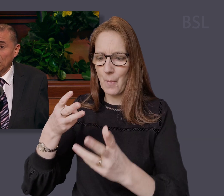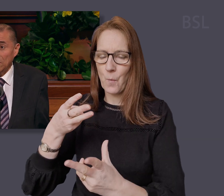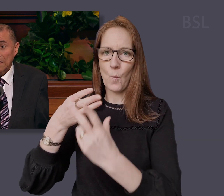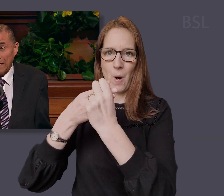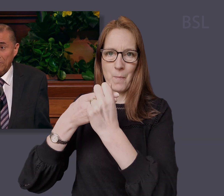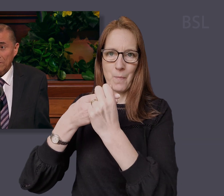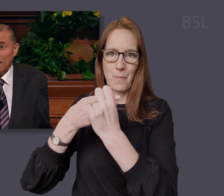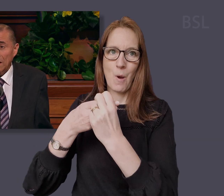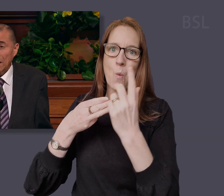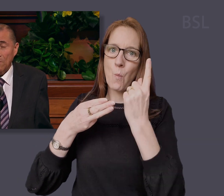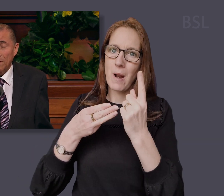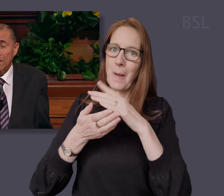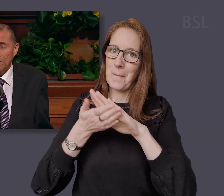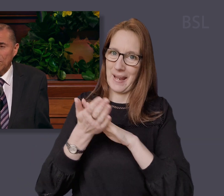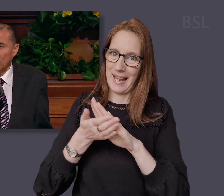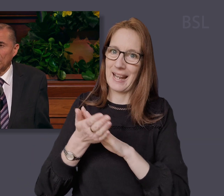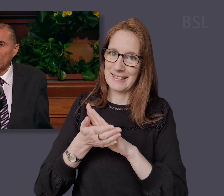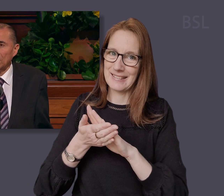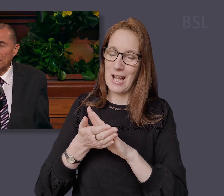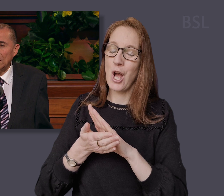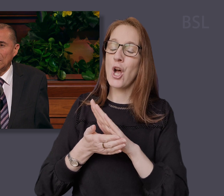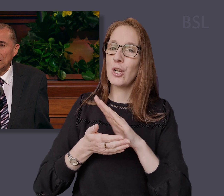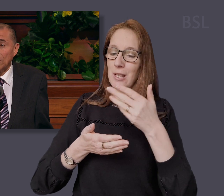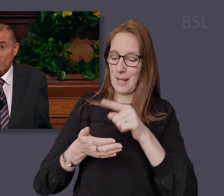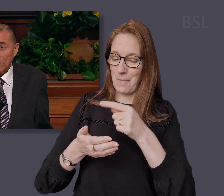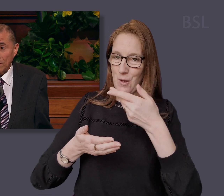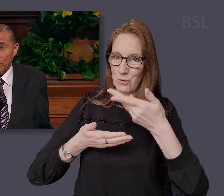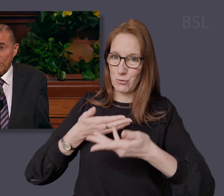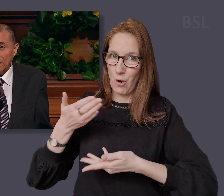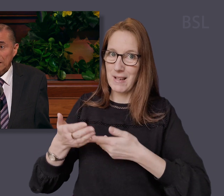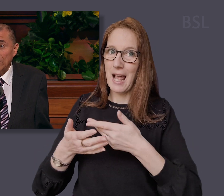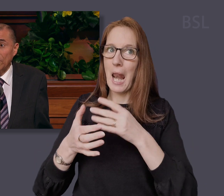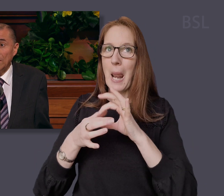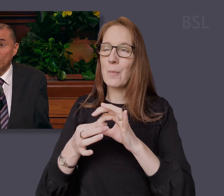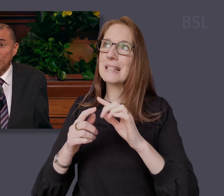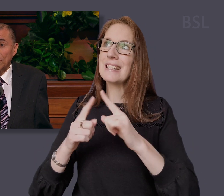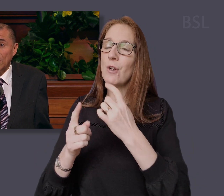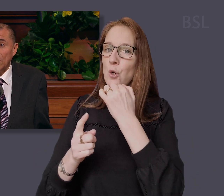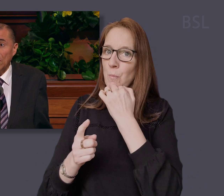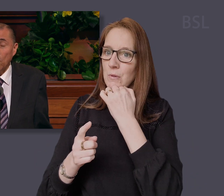one unique lesson with three stories stories that present different numbers: